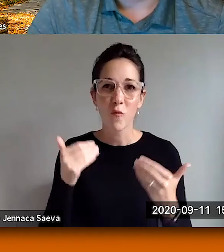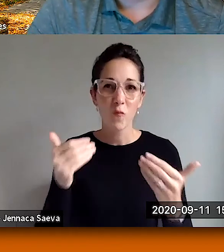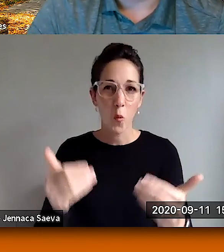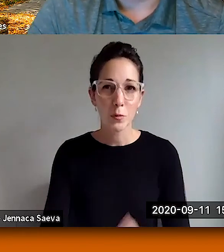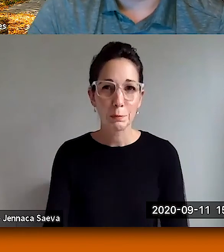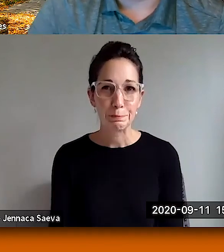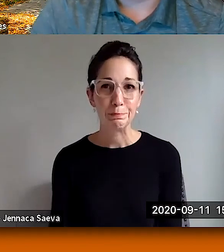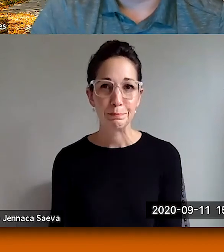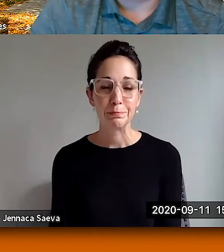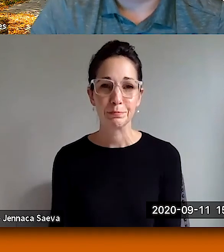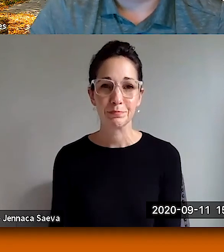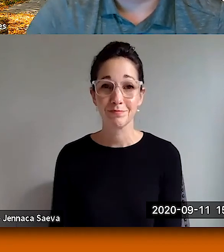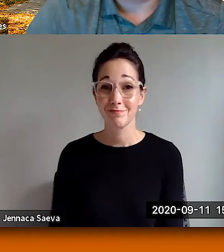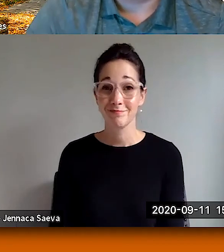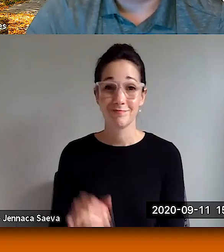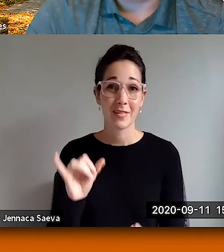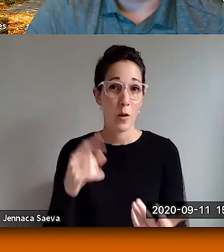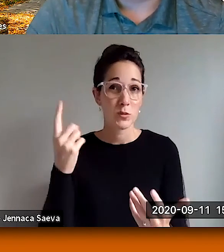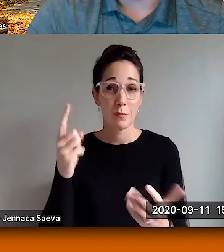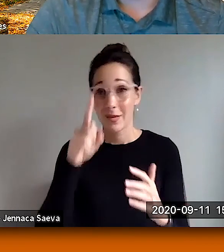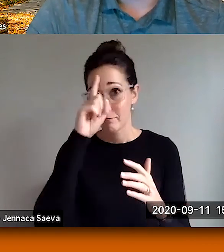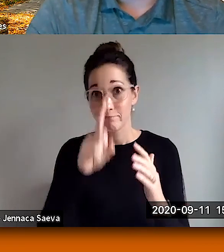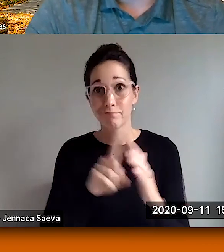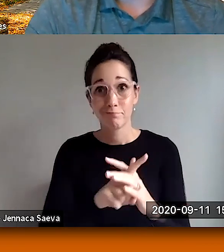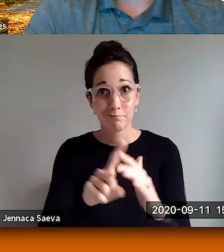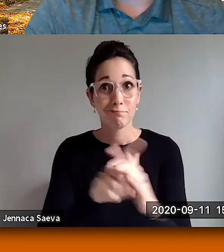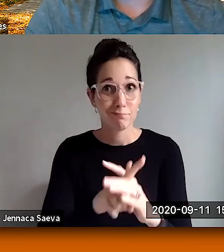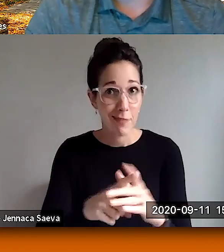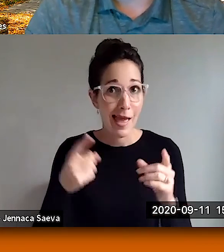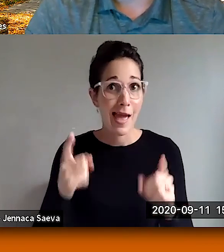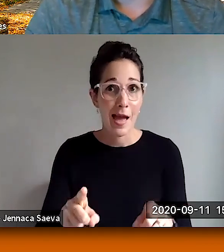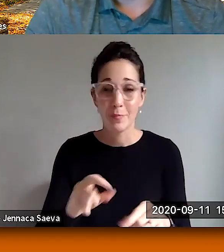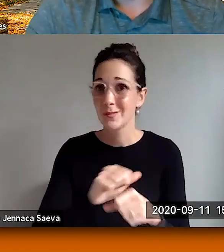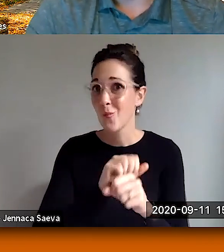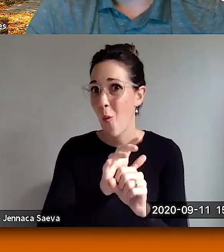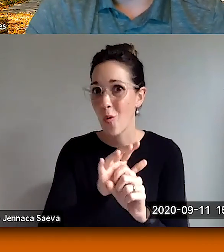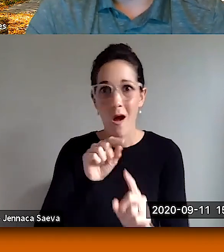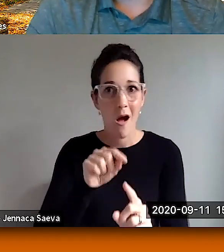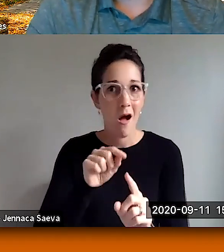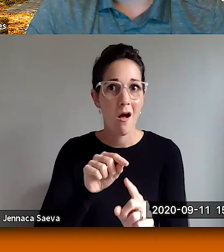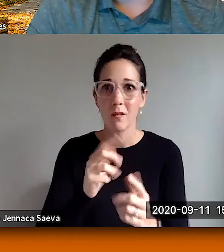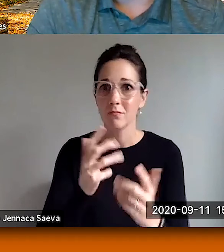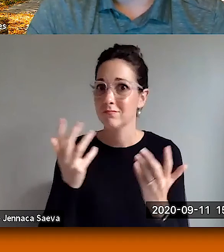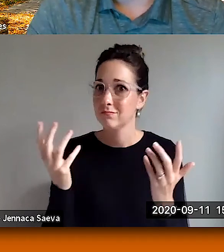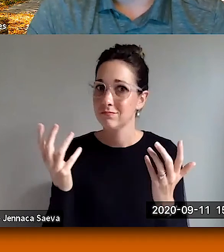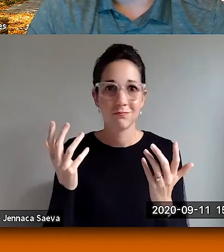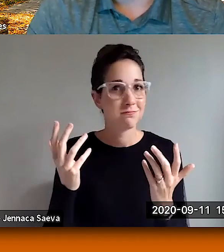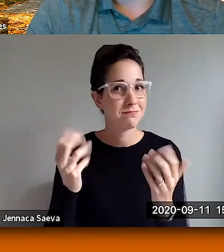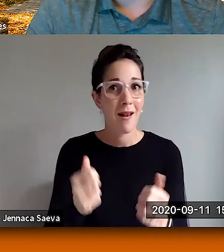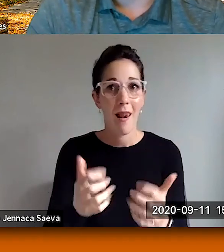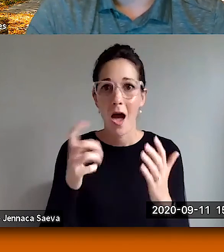Those are just some things that have come up more often. Especially now with corona, a lot of requirements are changing.